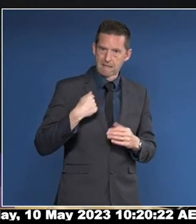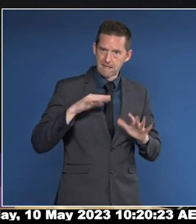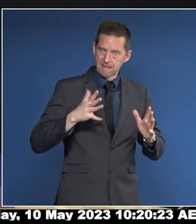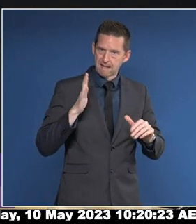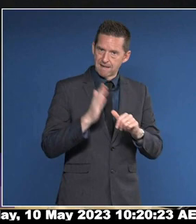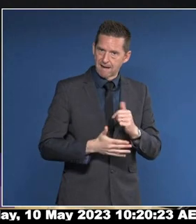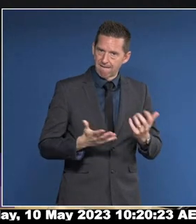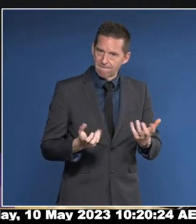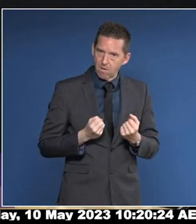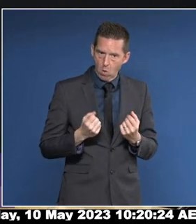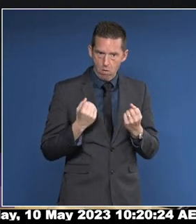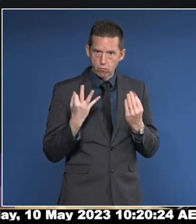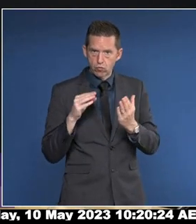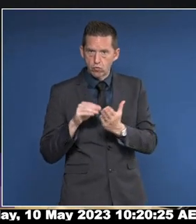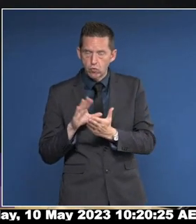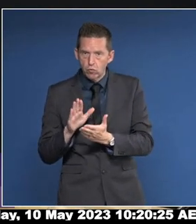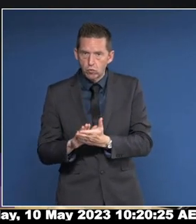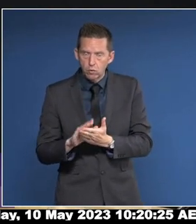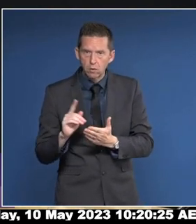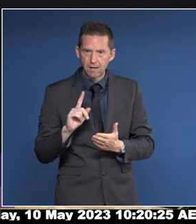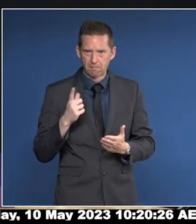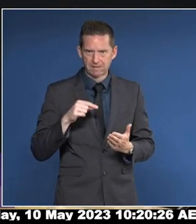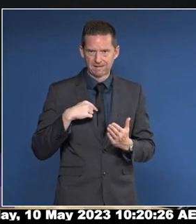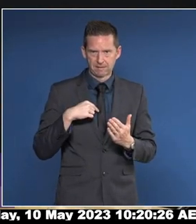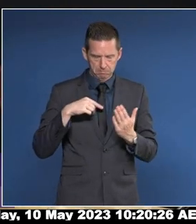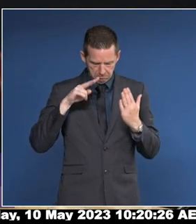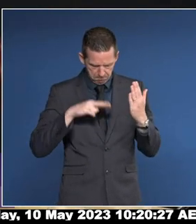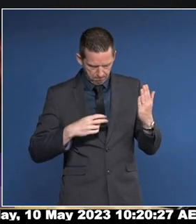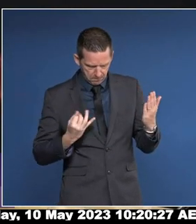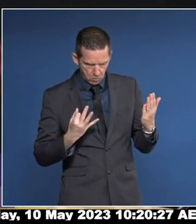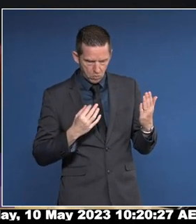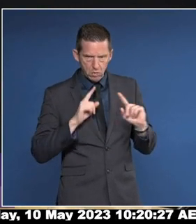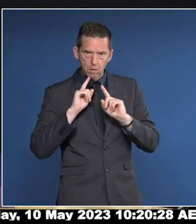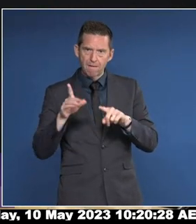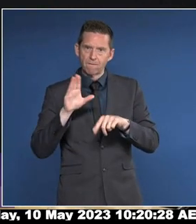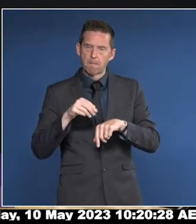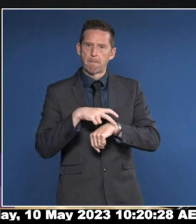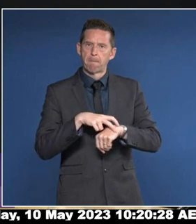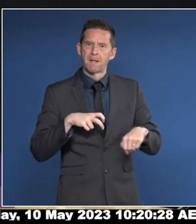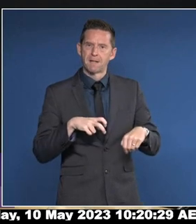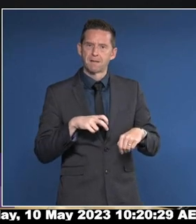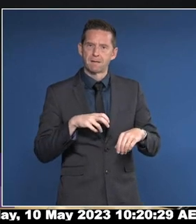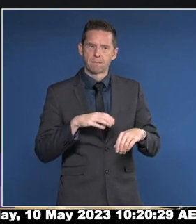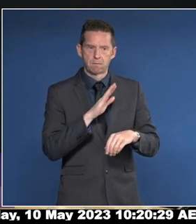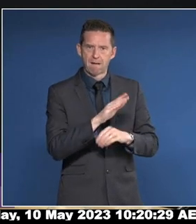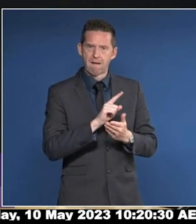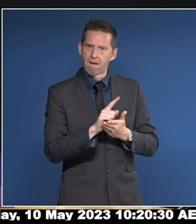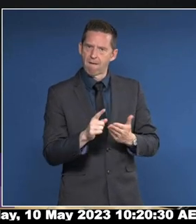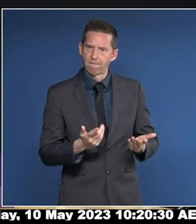documented? Because there doesn't appear to have been a notification from police to your department after that visit. No, it doesn't appear to be, Commissioner.